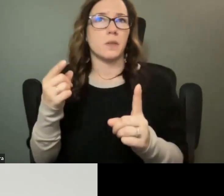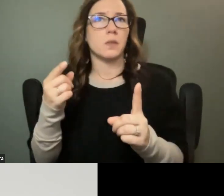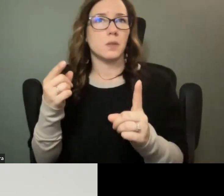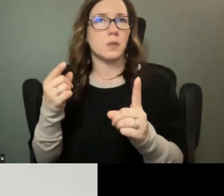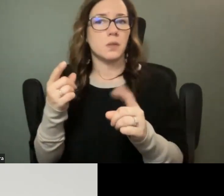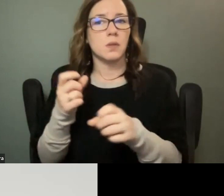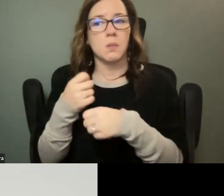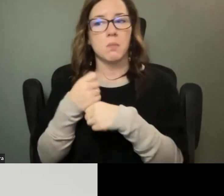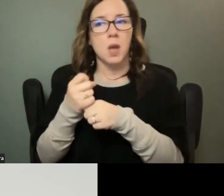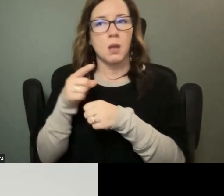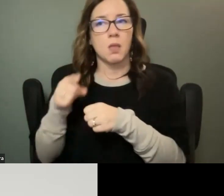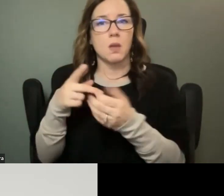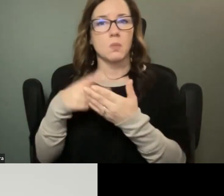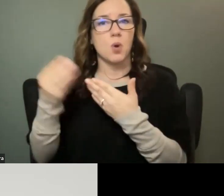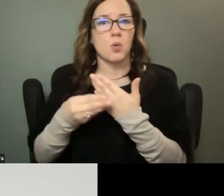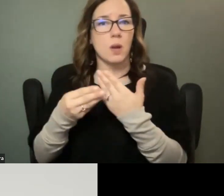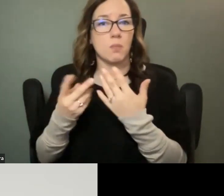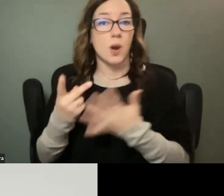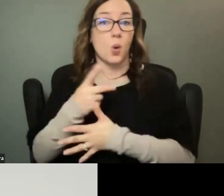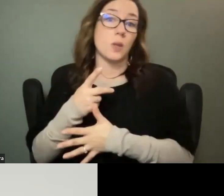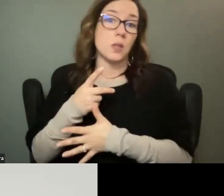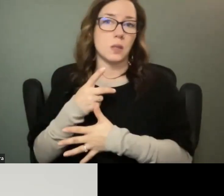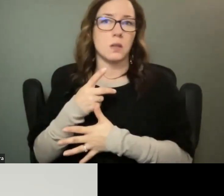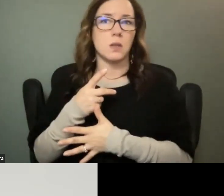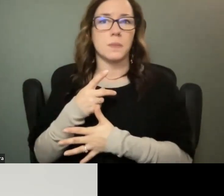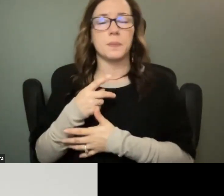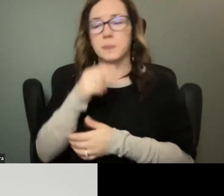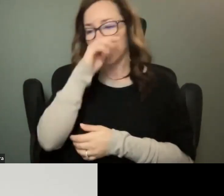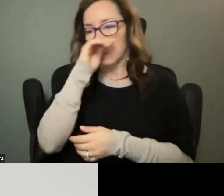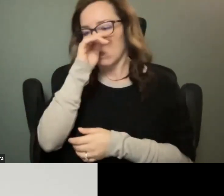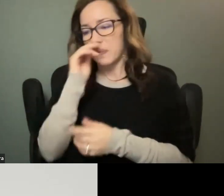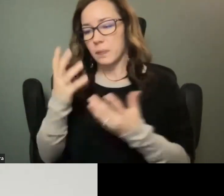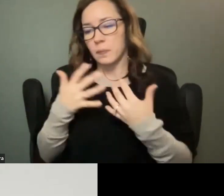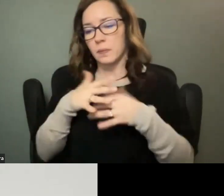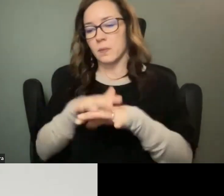program priorities